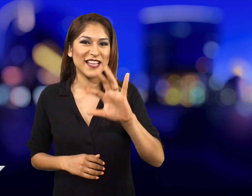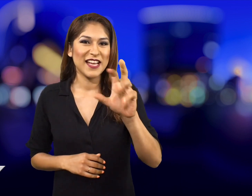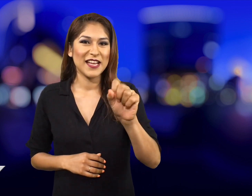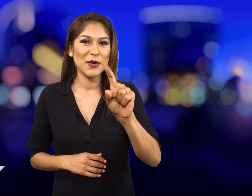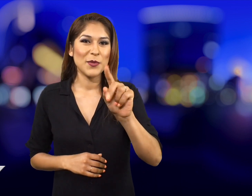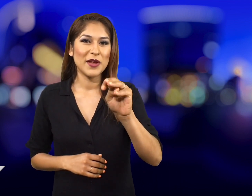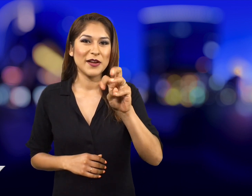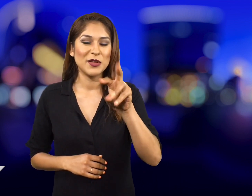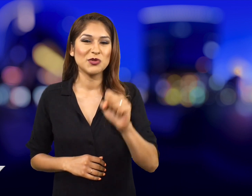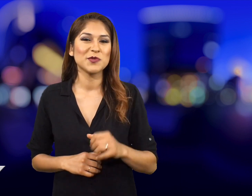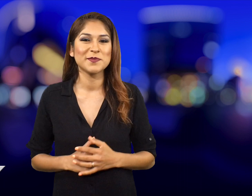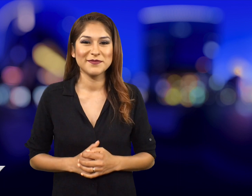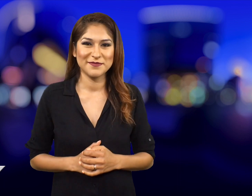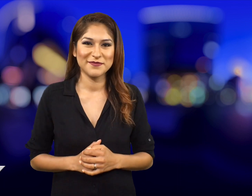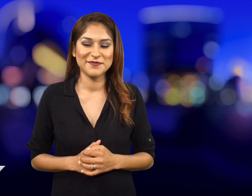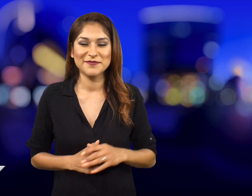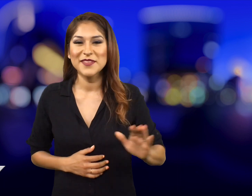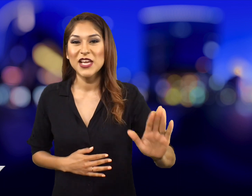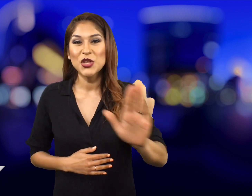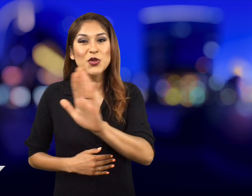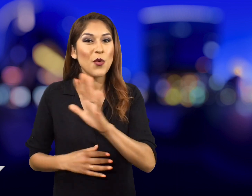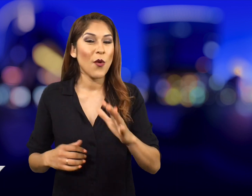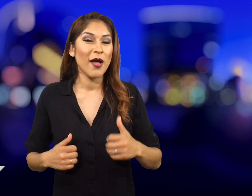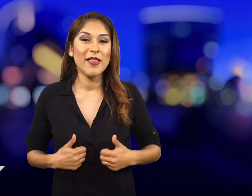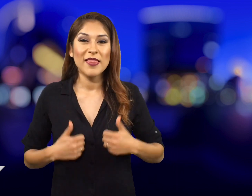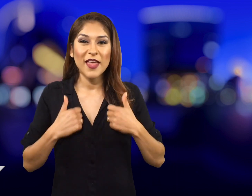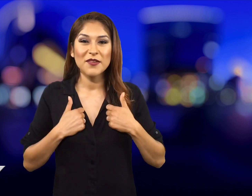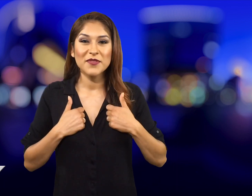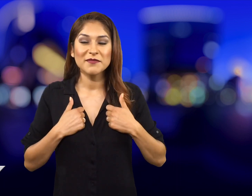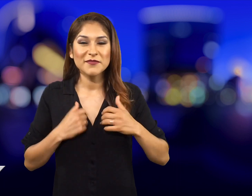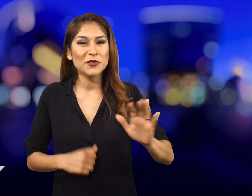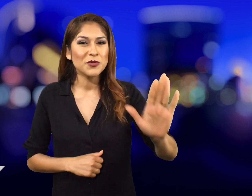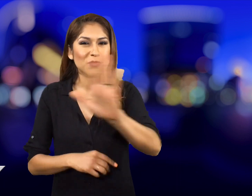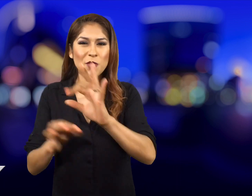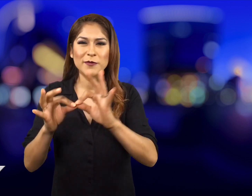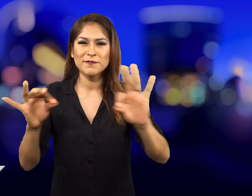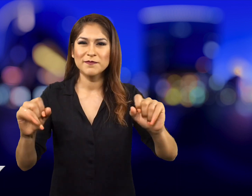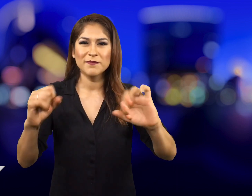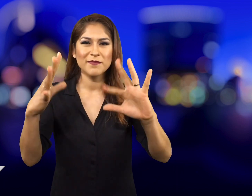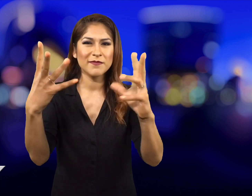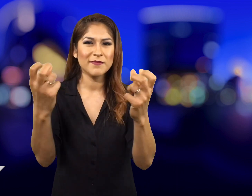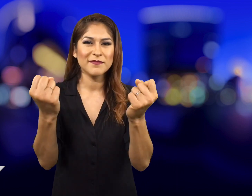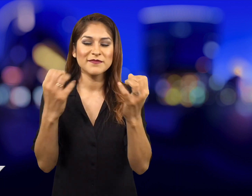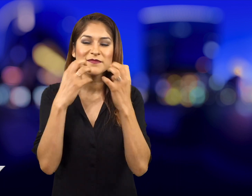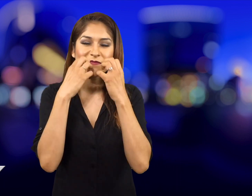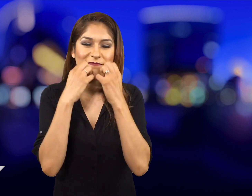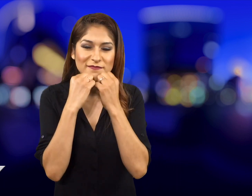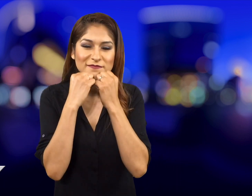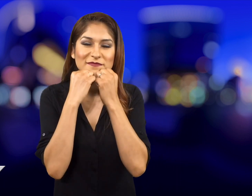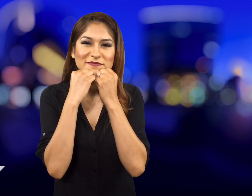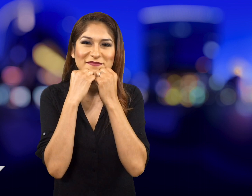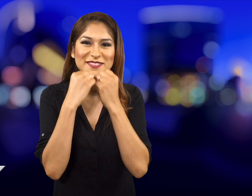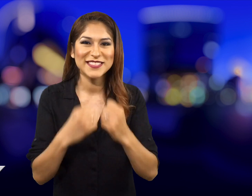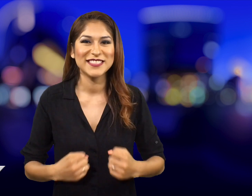Sign1News. Your life. Your language.